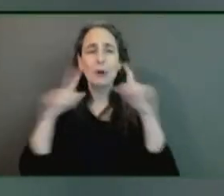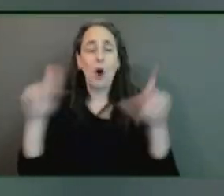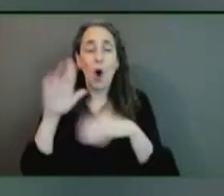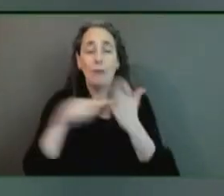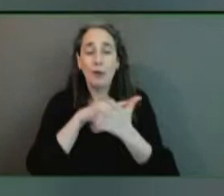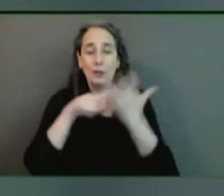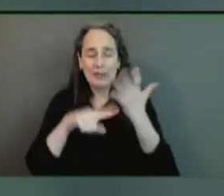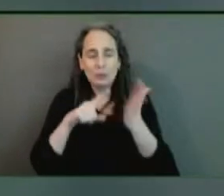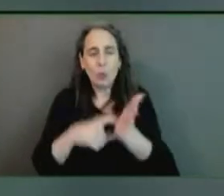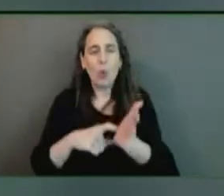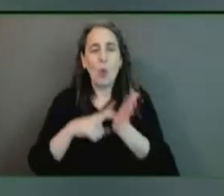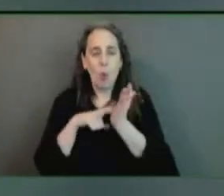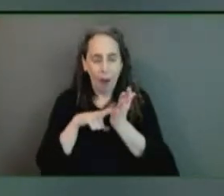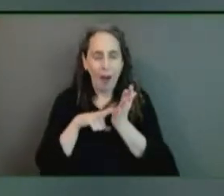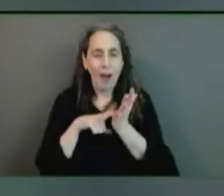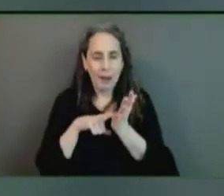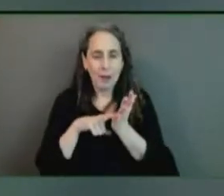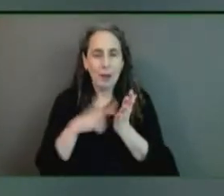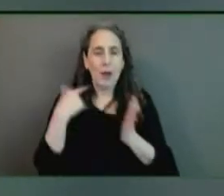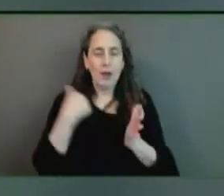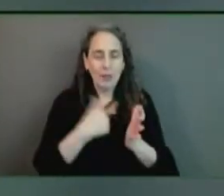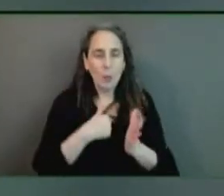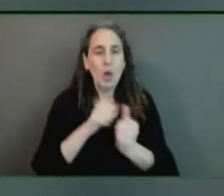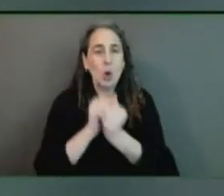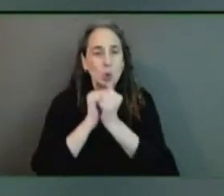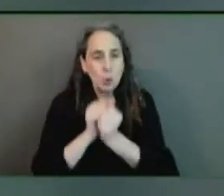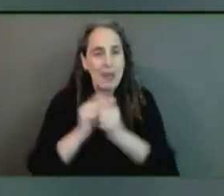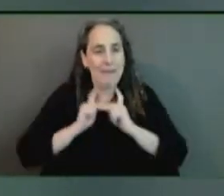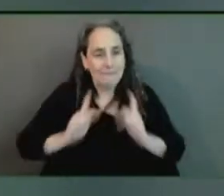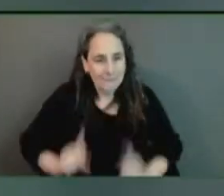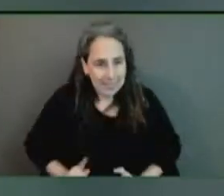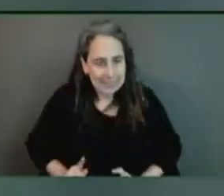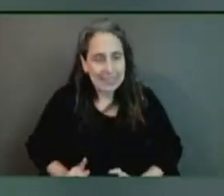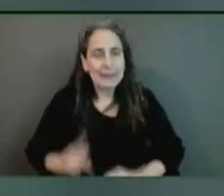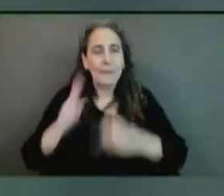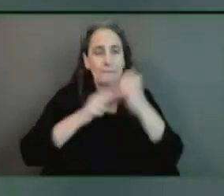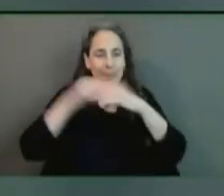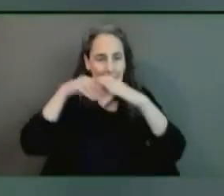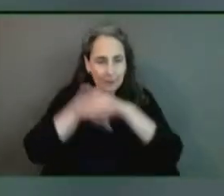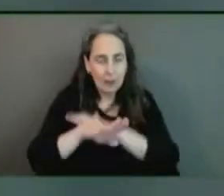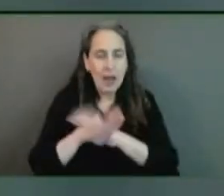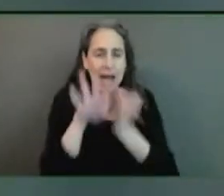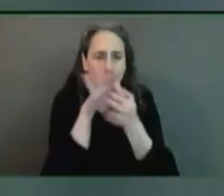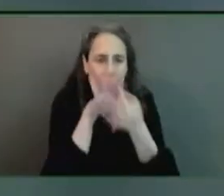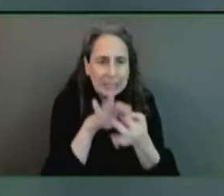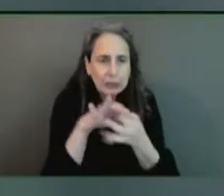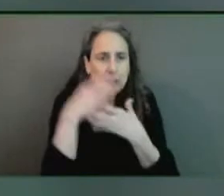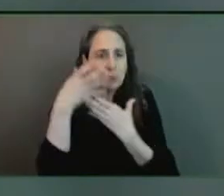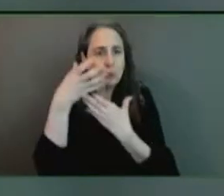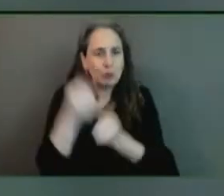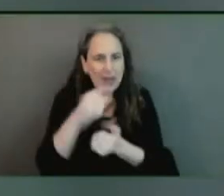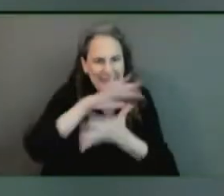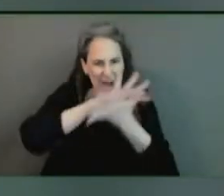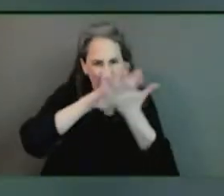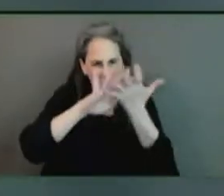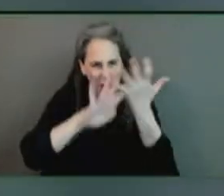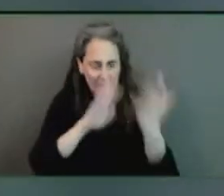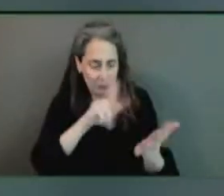celebrating successes with them. All of those things that just require that we are together and